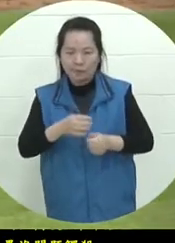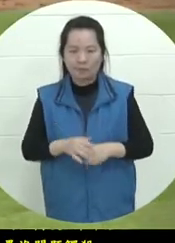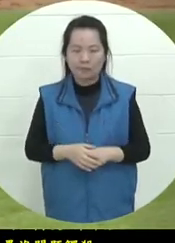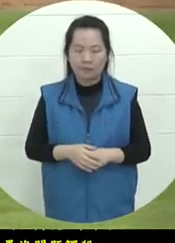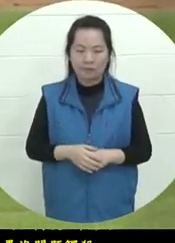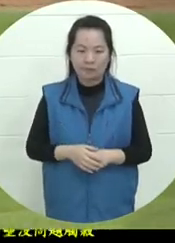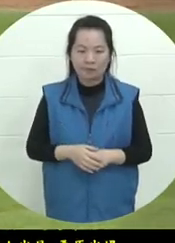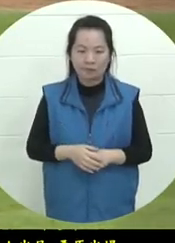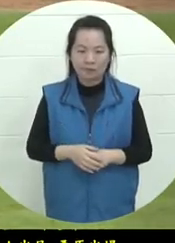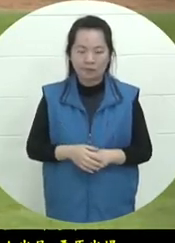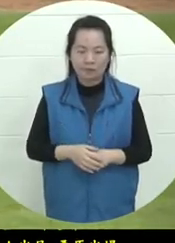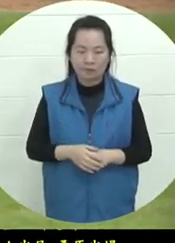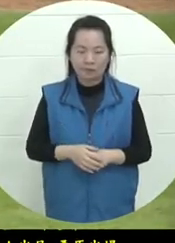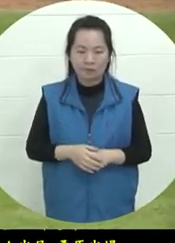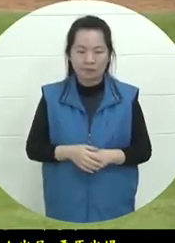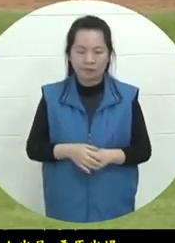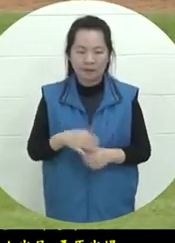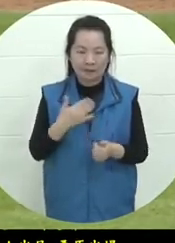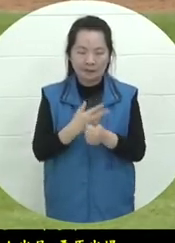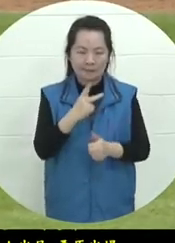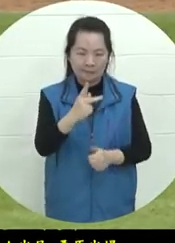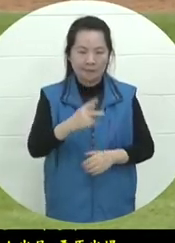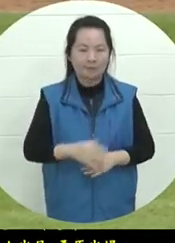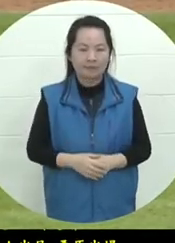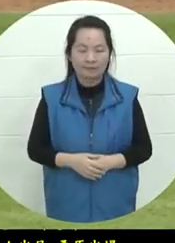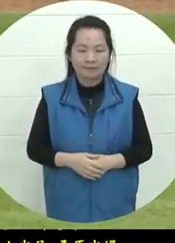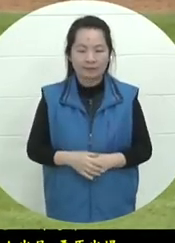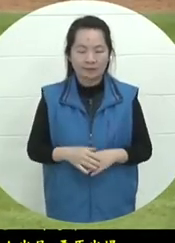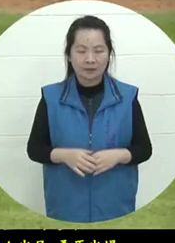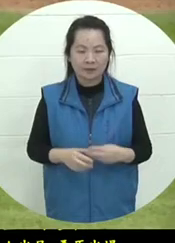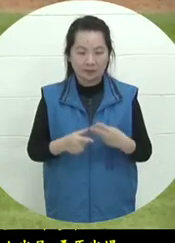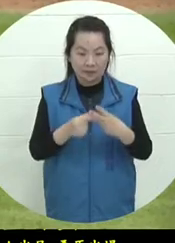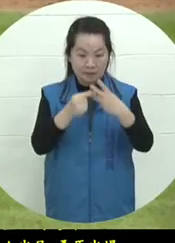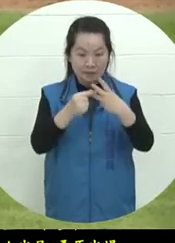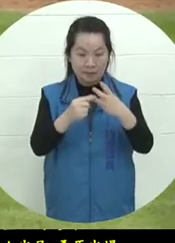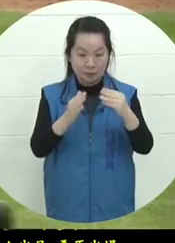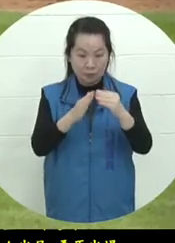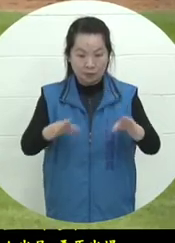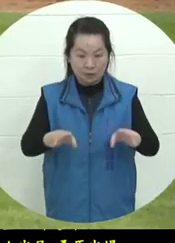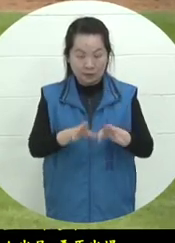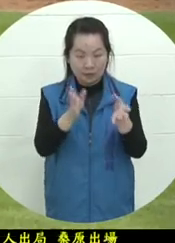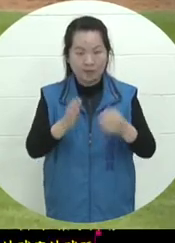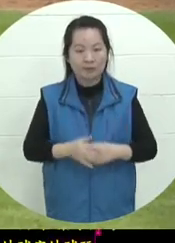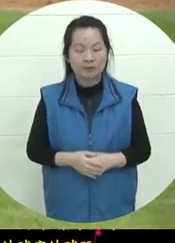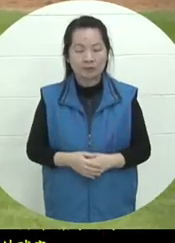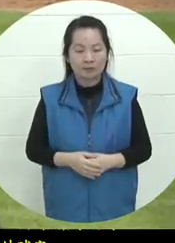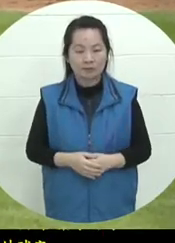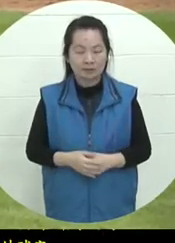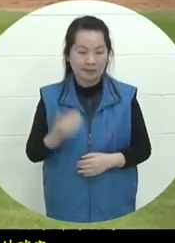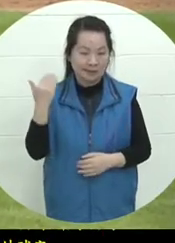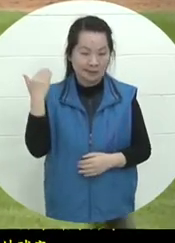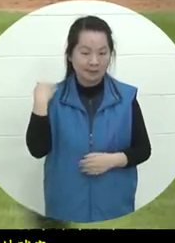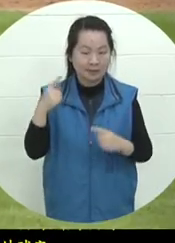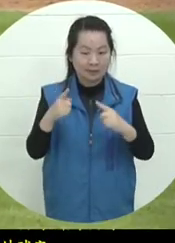and created a three-point formation. In the third inning, It started with Oda, a teammate in front of him. In fact, the two pitchers